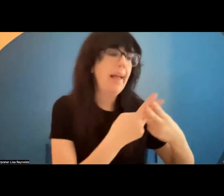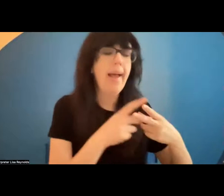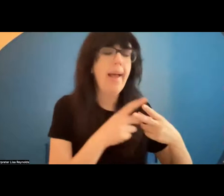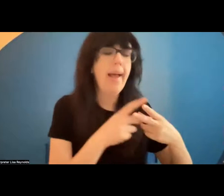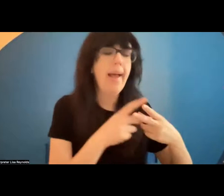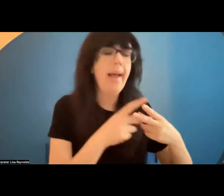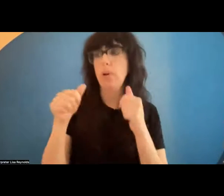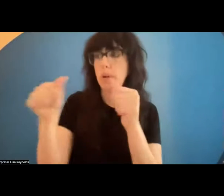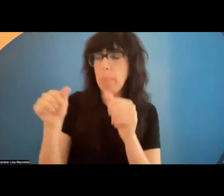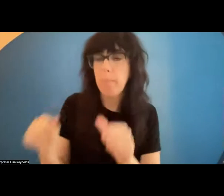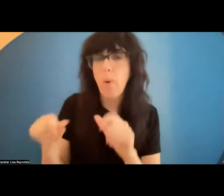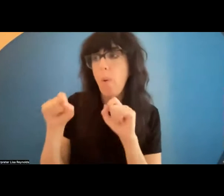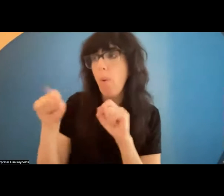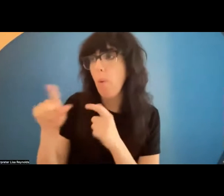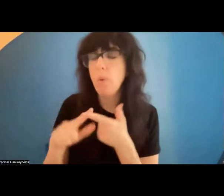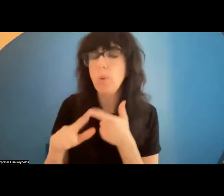your takeaways on Twitter @dancenyc,